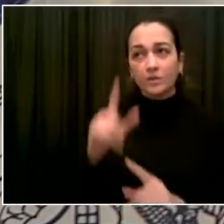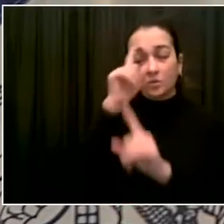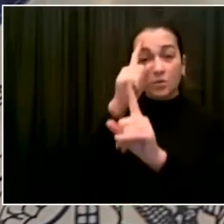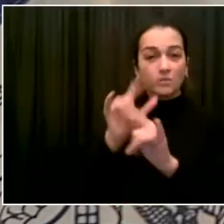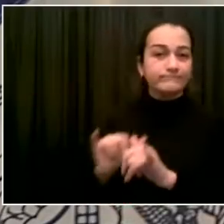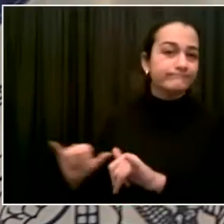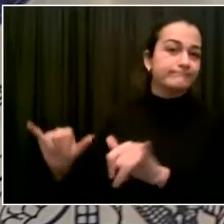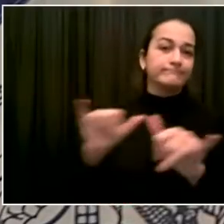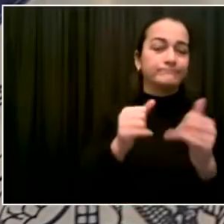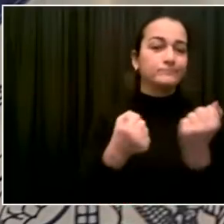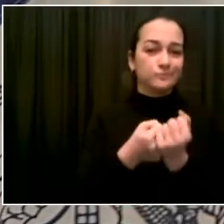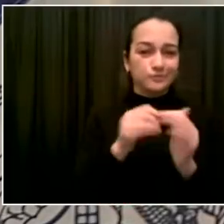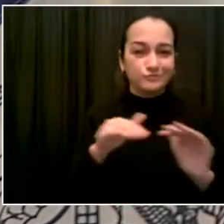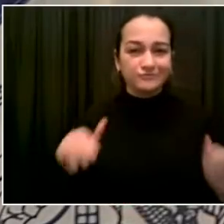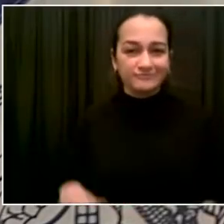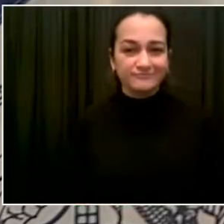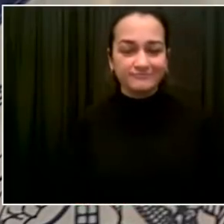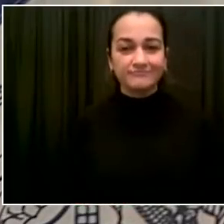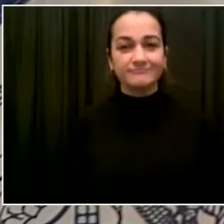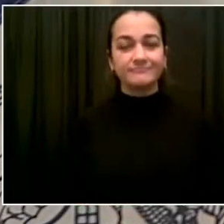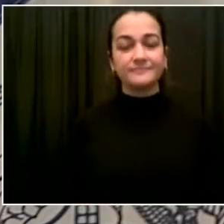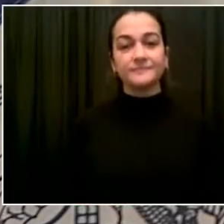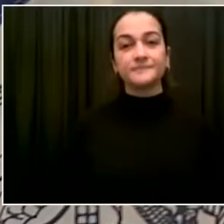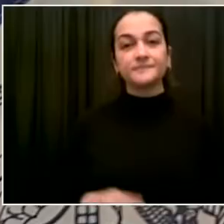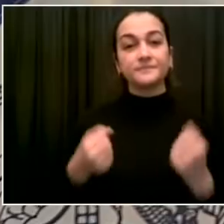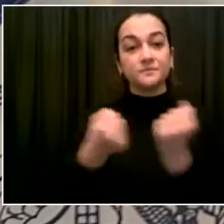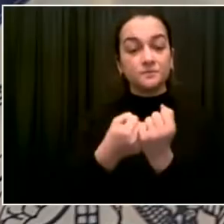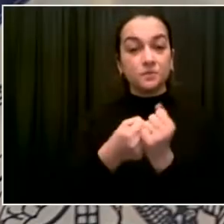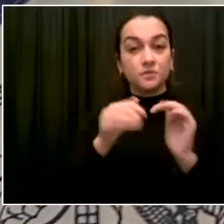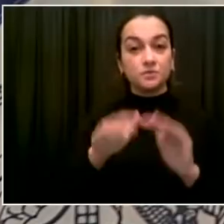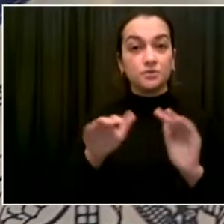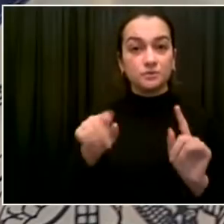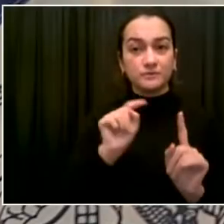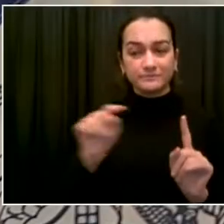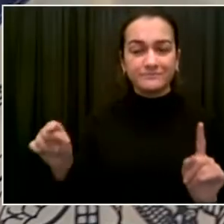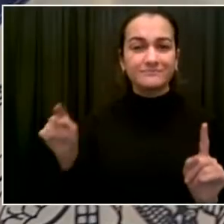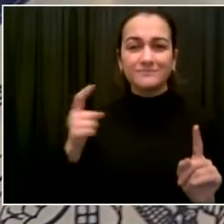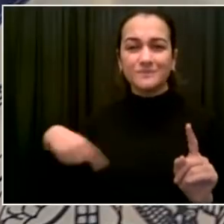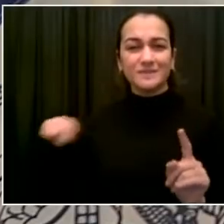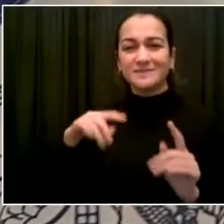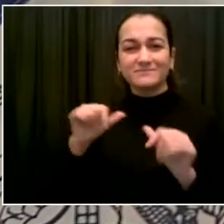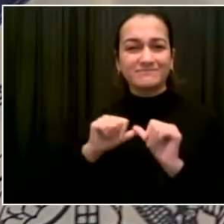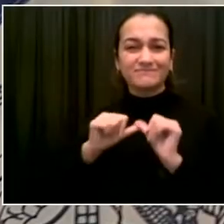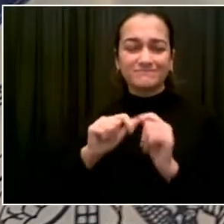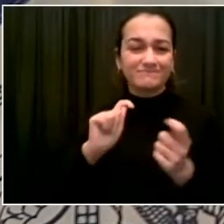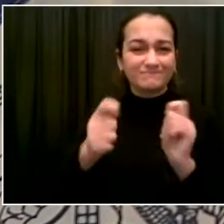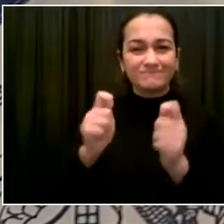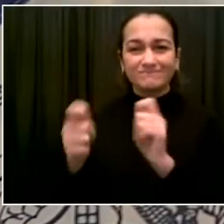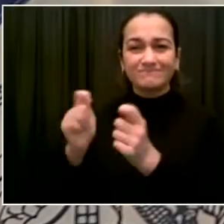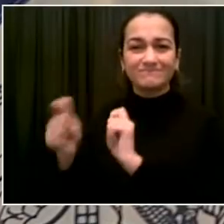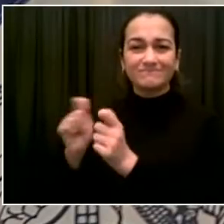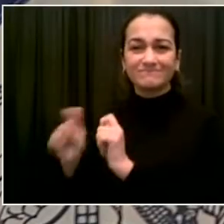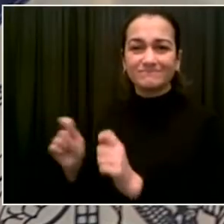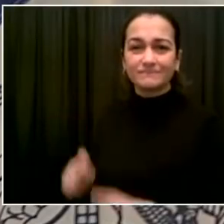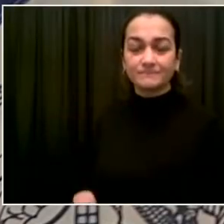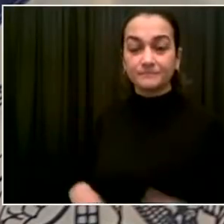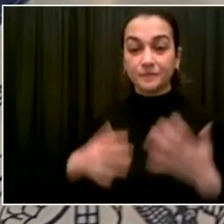WITH A VARIETY OF TOOLS AND